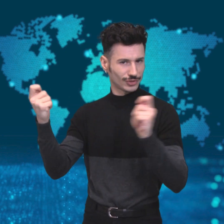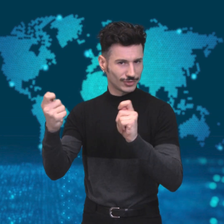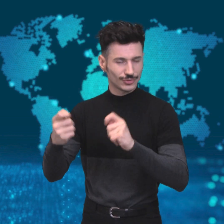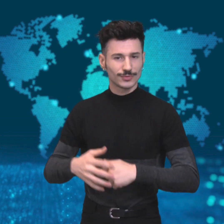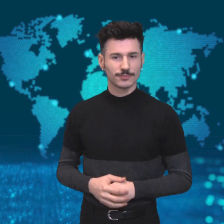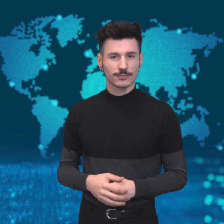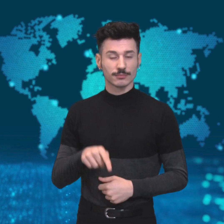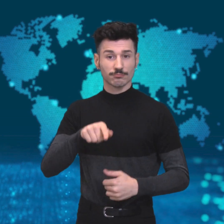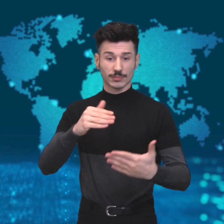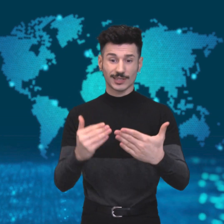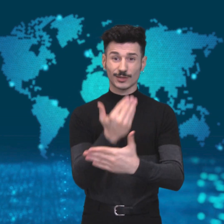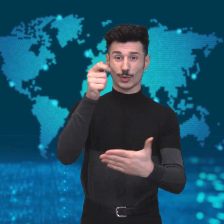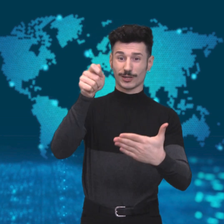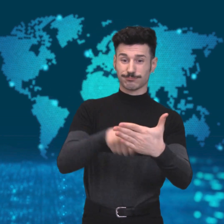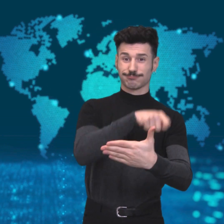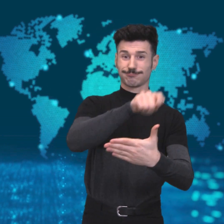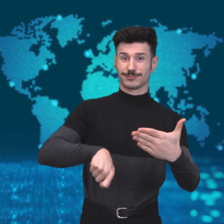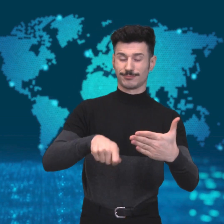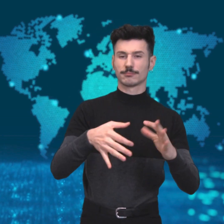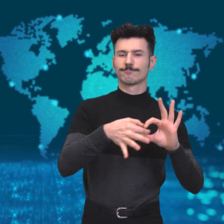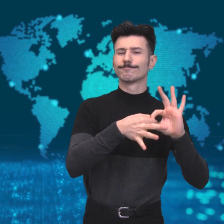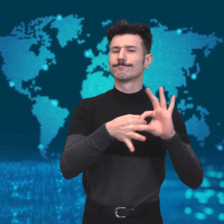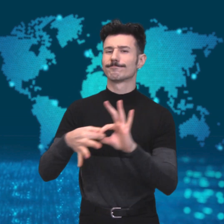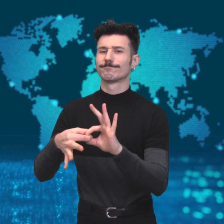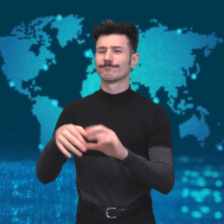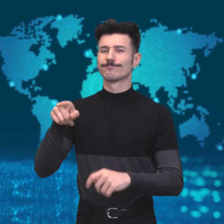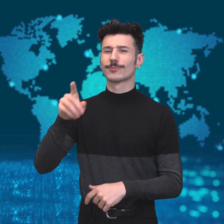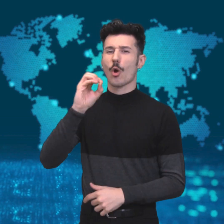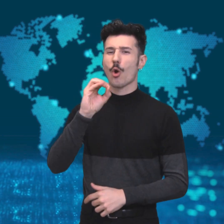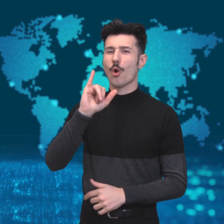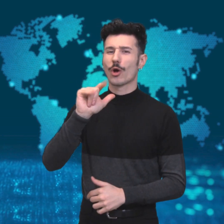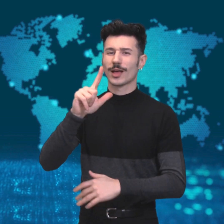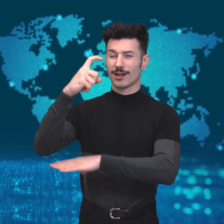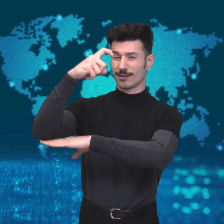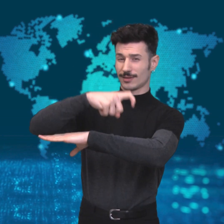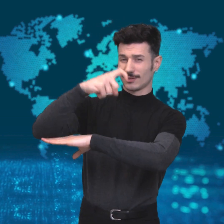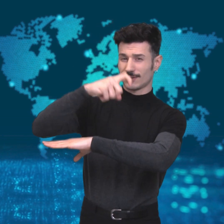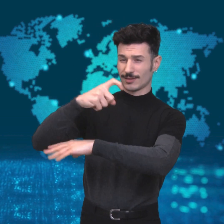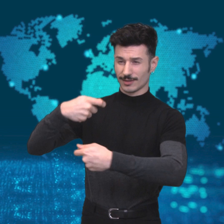The new ban would, if in effect, make a direct